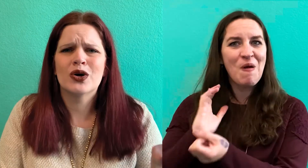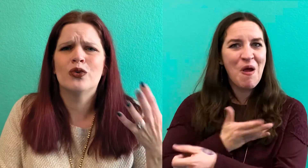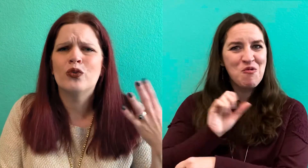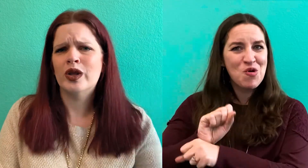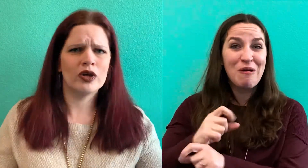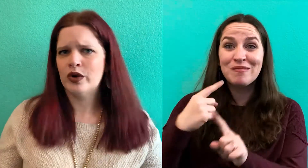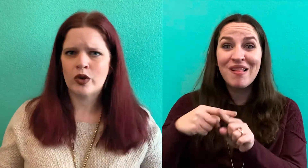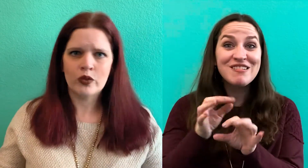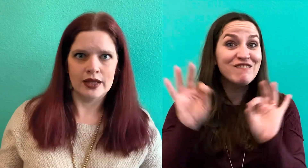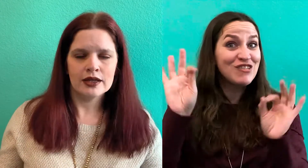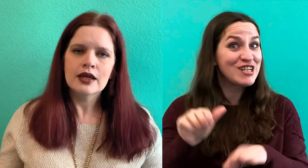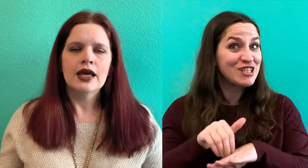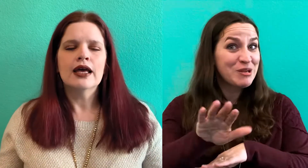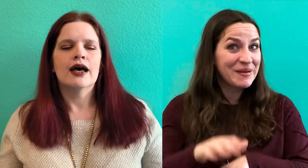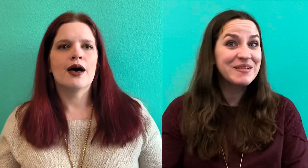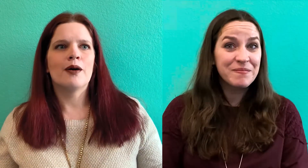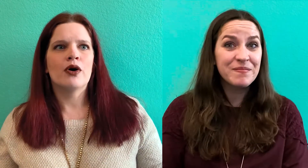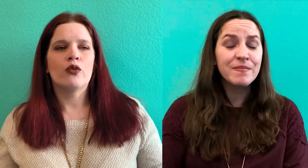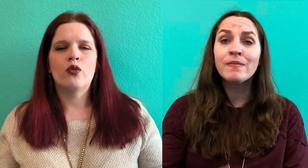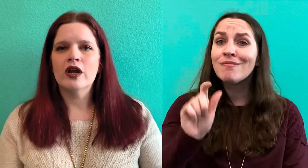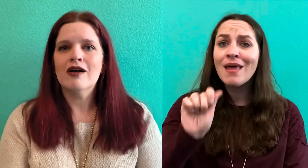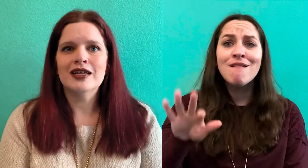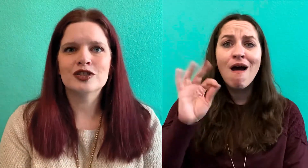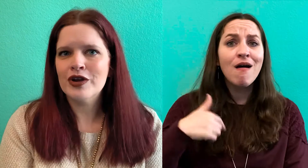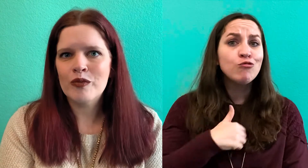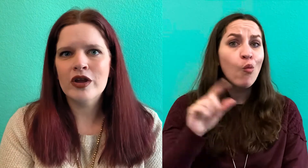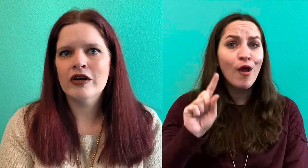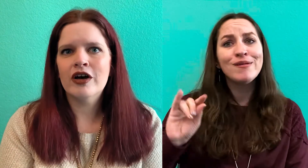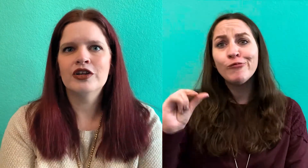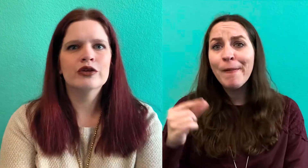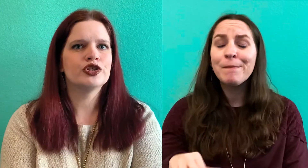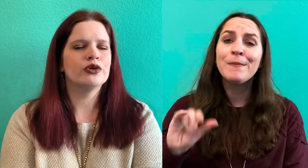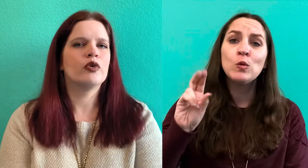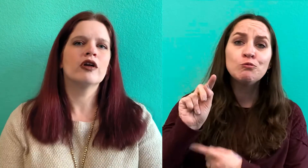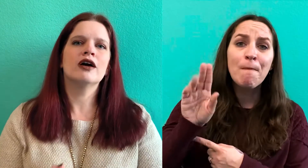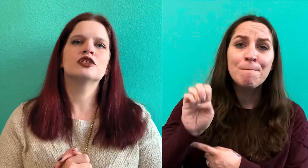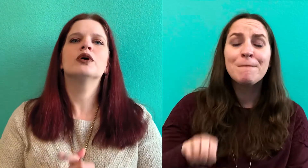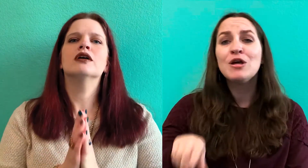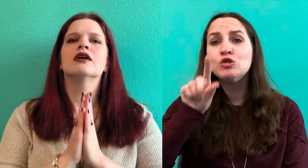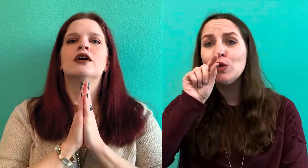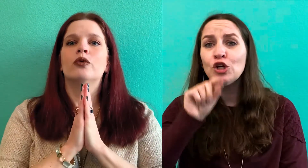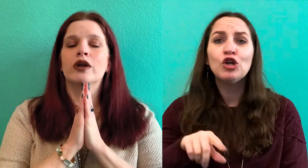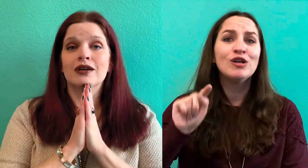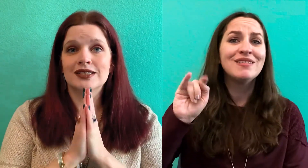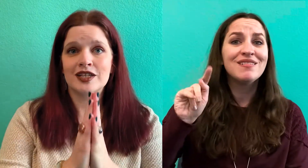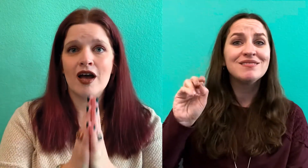So win, win, win, win, win. We are on Instagram. We are on YouTube. We are on Twitter. We are on TikTok.